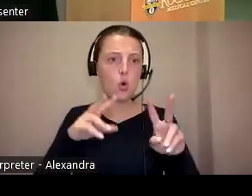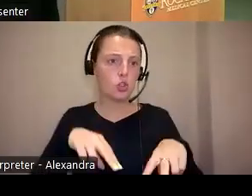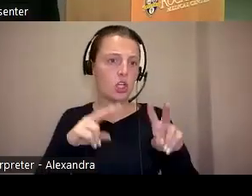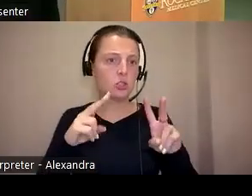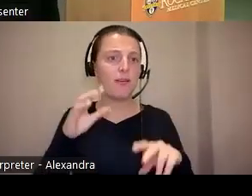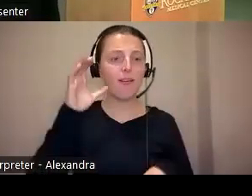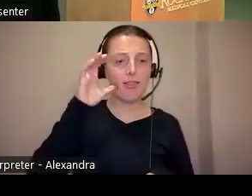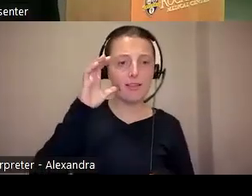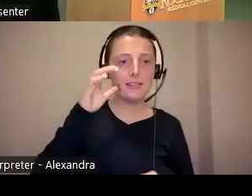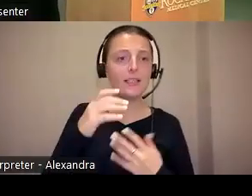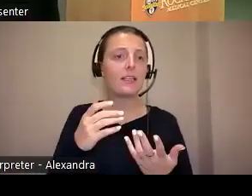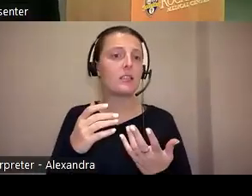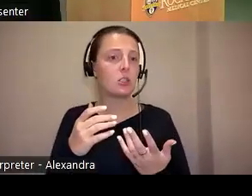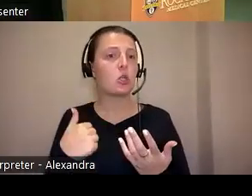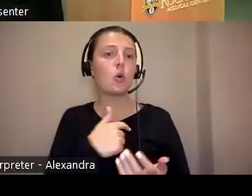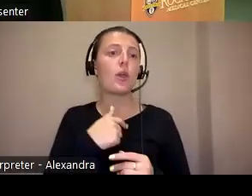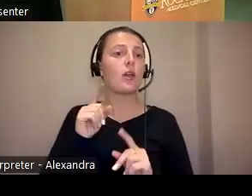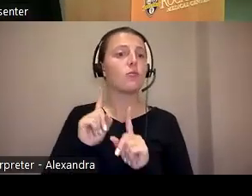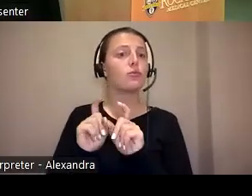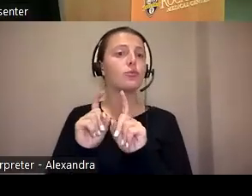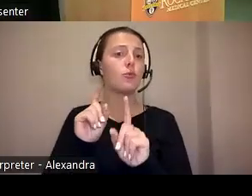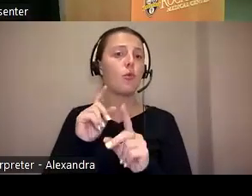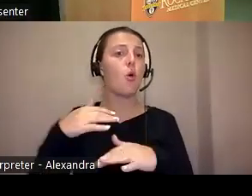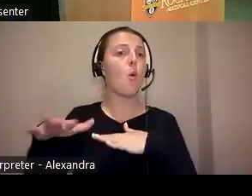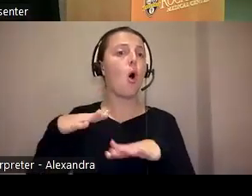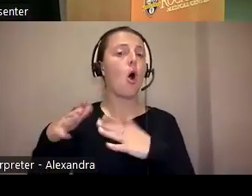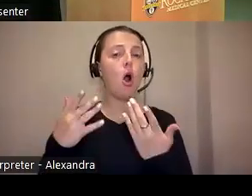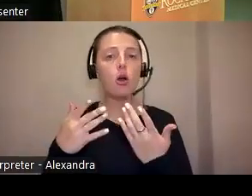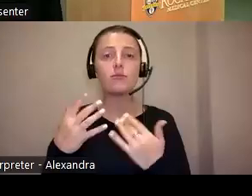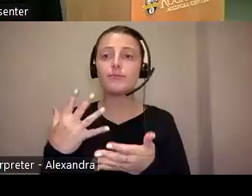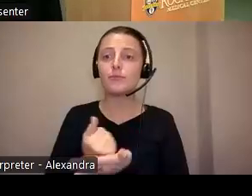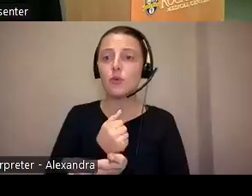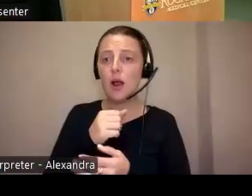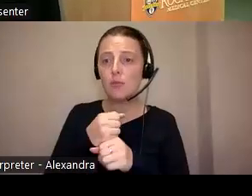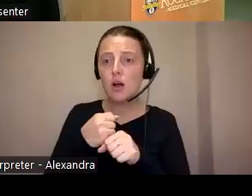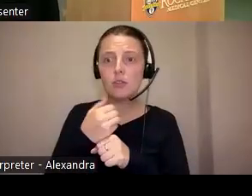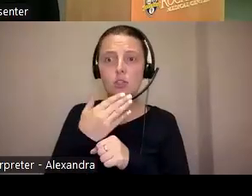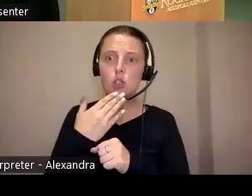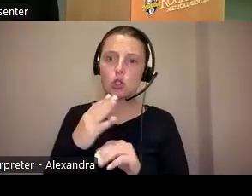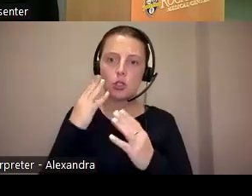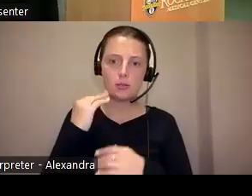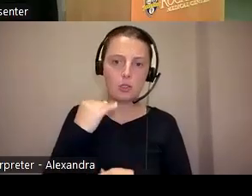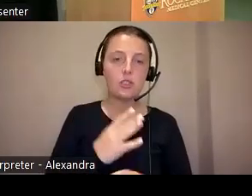for coffee. It's a great experience. also that um there's always areas for improvement and these